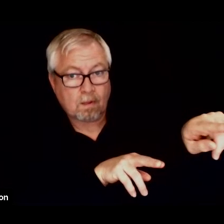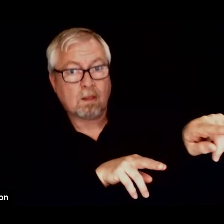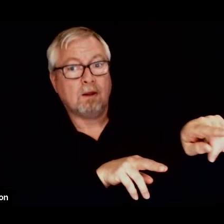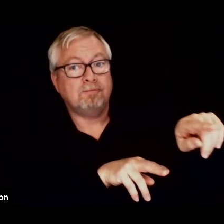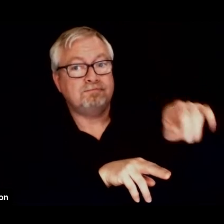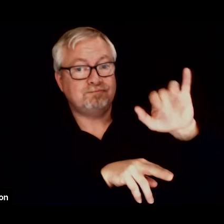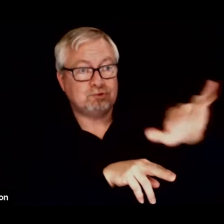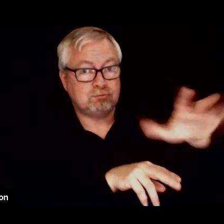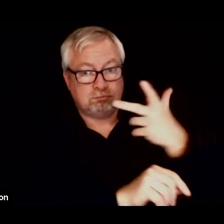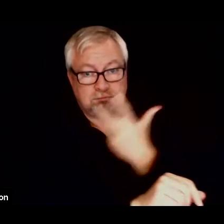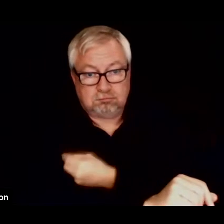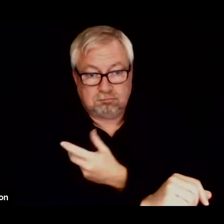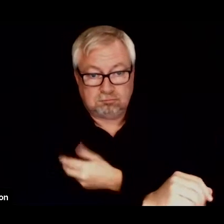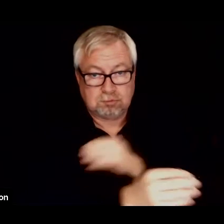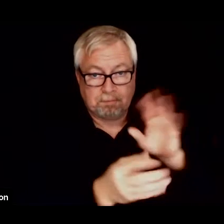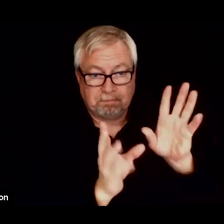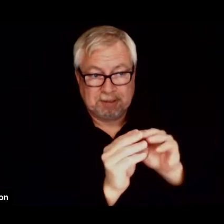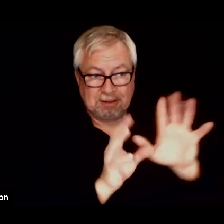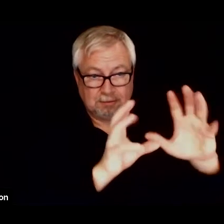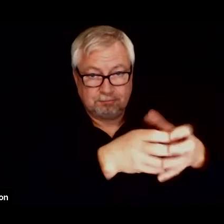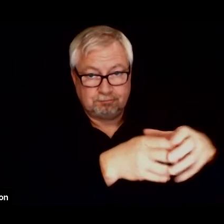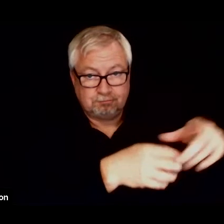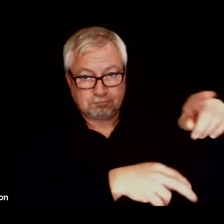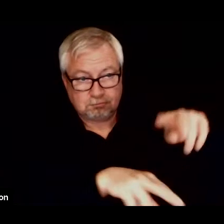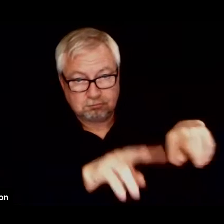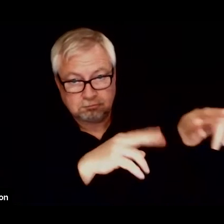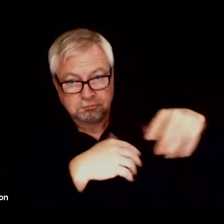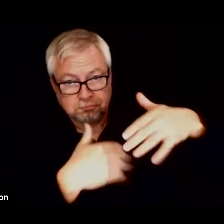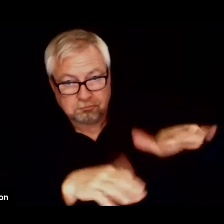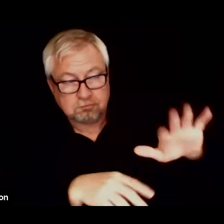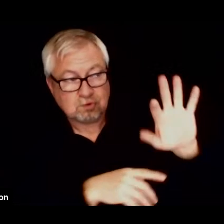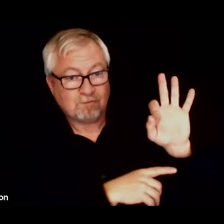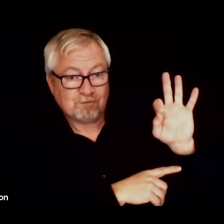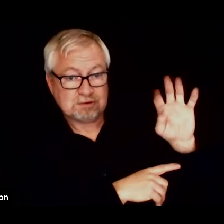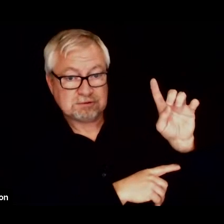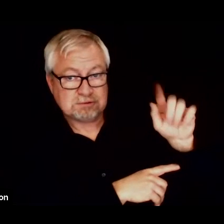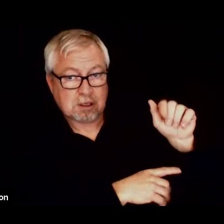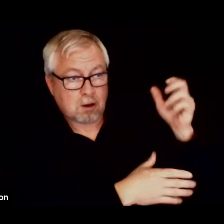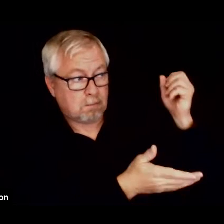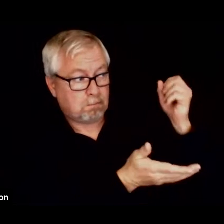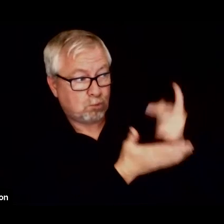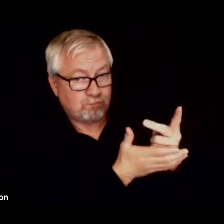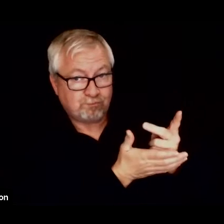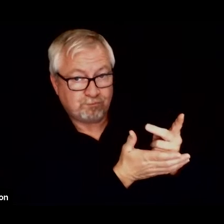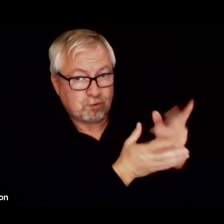after the fda meets about the modernity vaccine now the decisions about prioritization